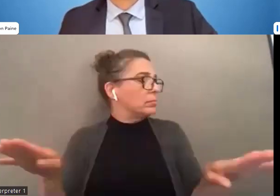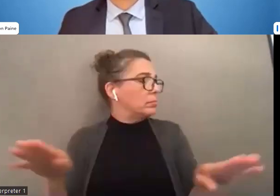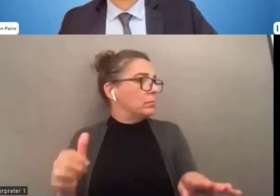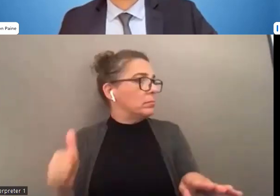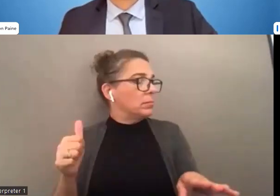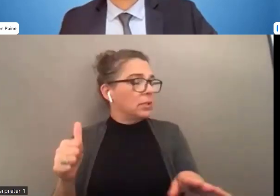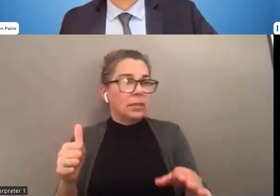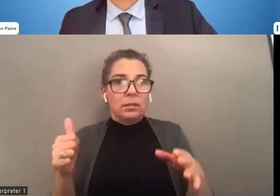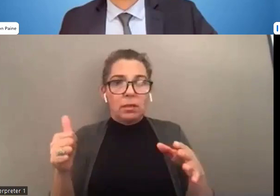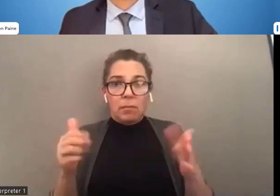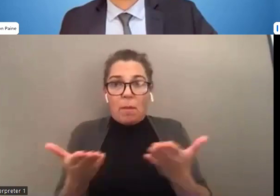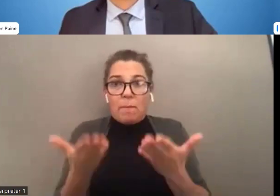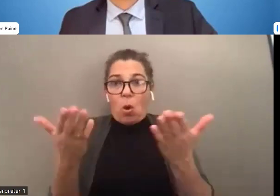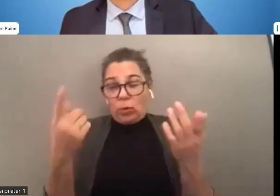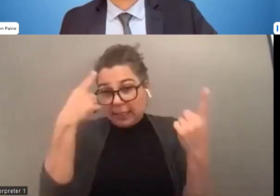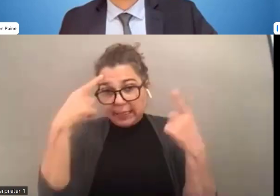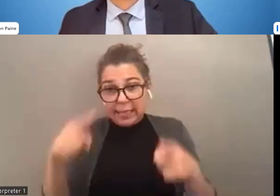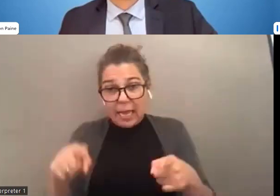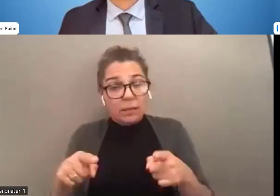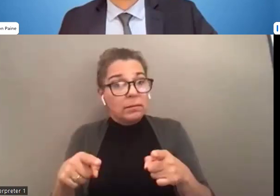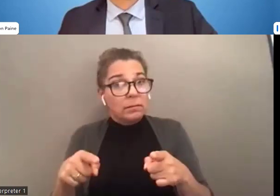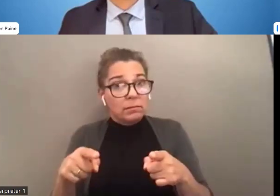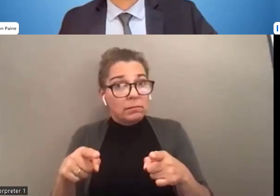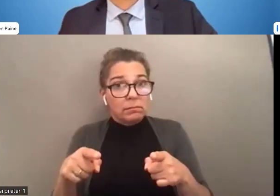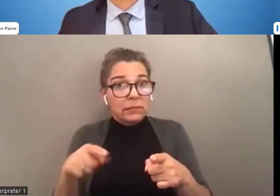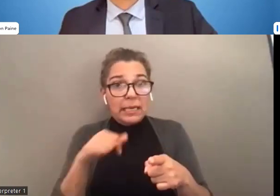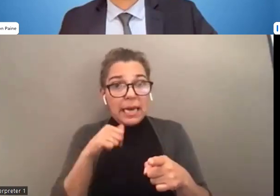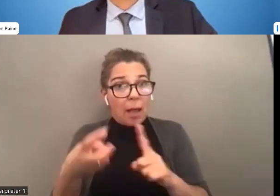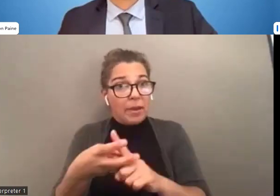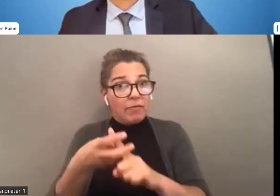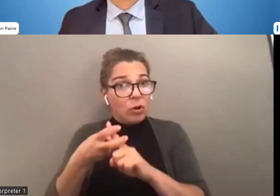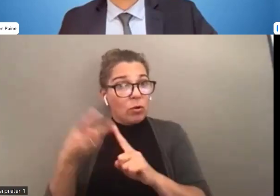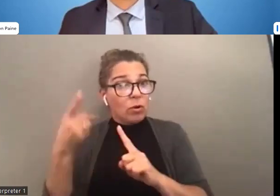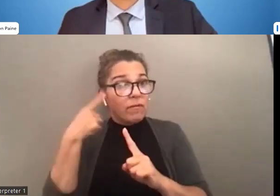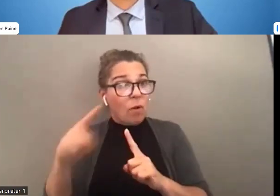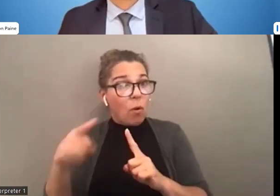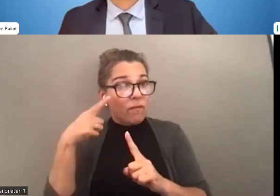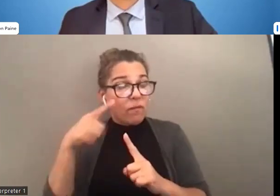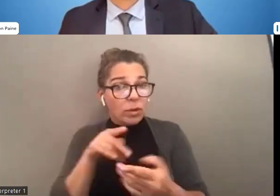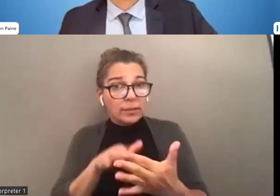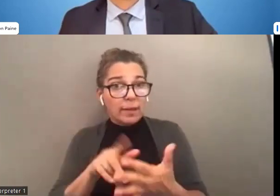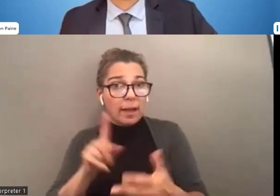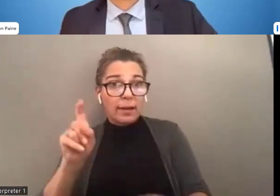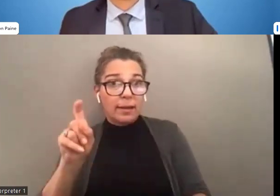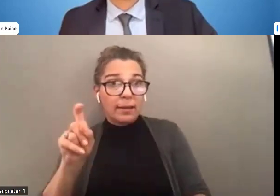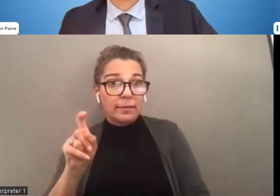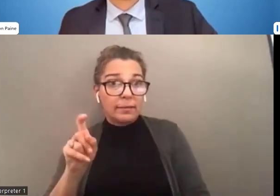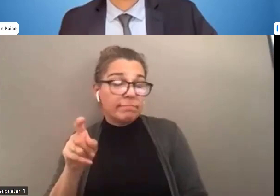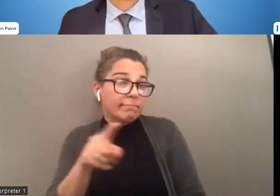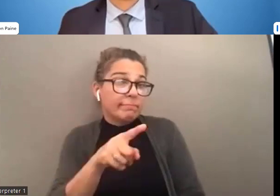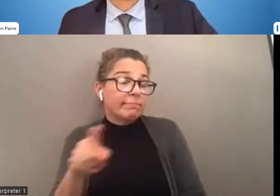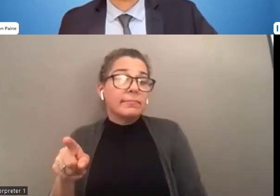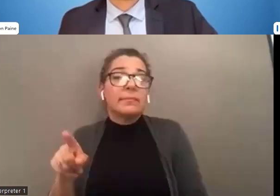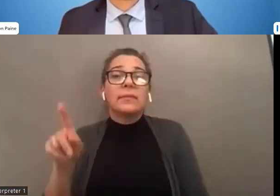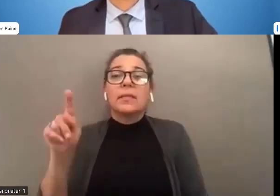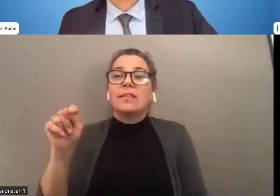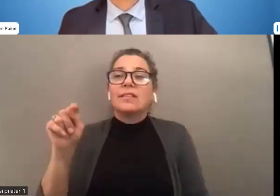does that mean that they should not be recruited for the study? Let's see. Taunton, do you want to start here?